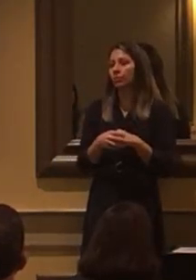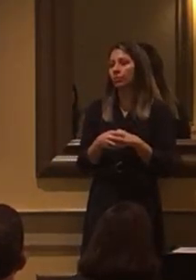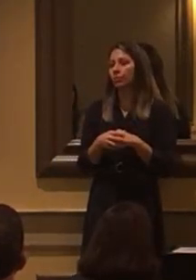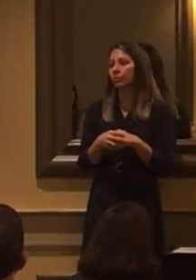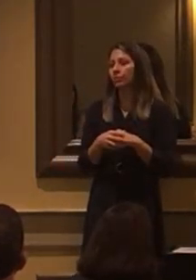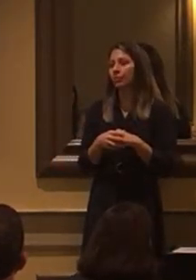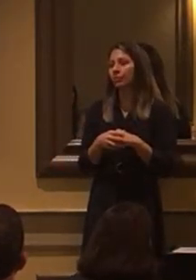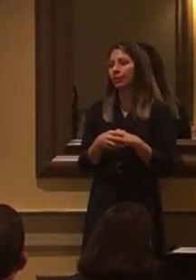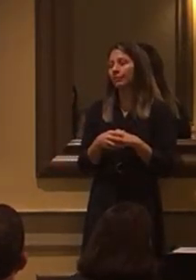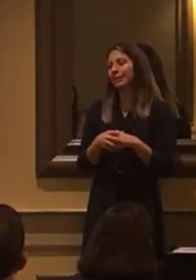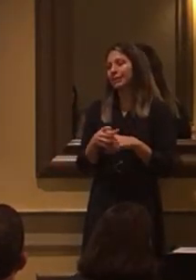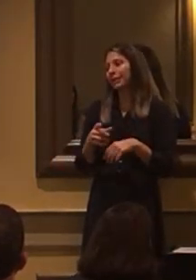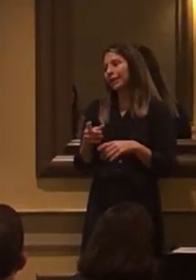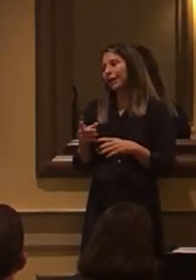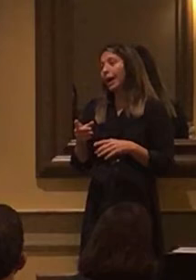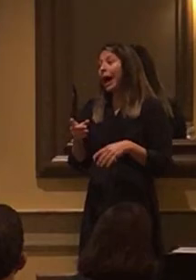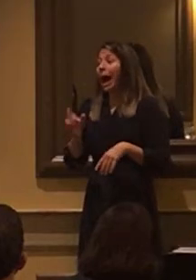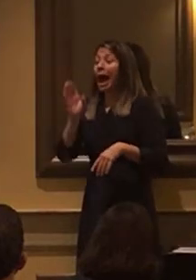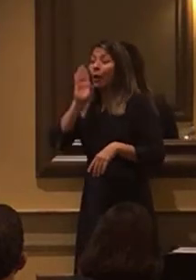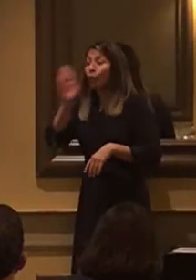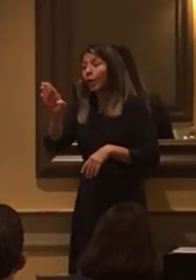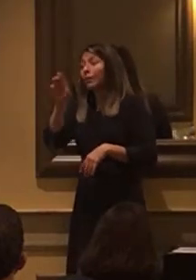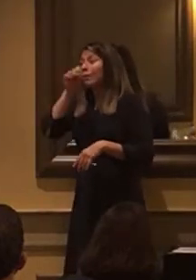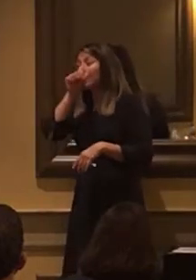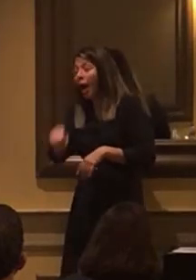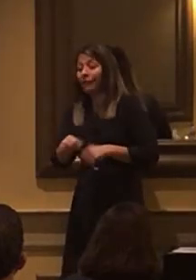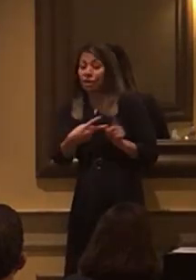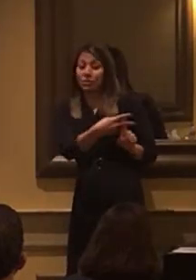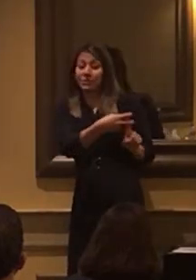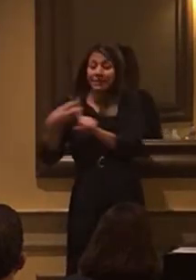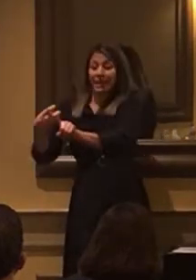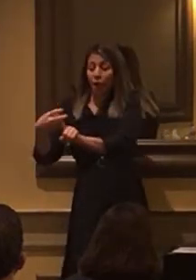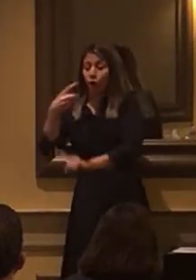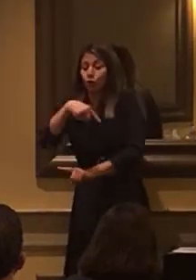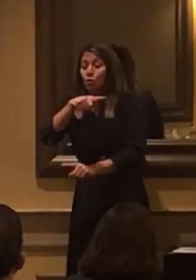letting you come to my classroom, what's something that I could